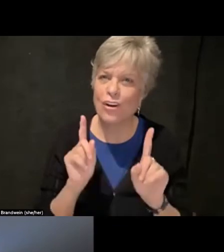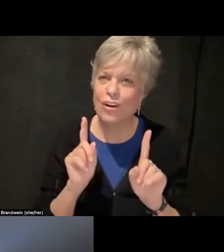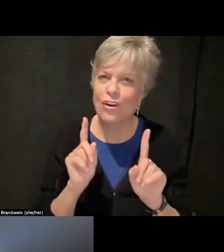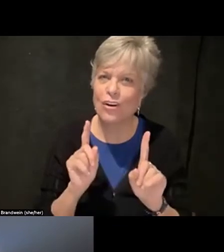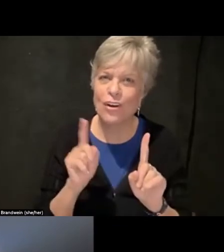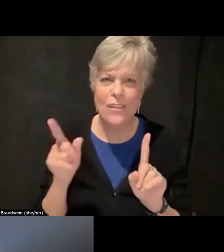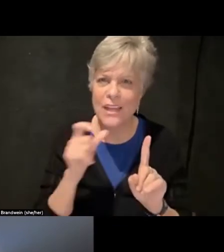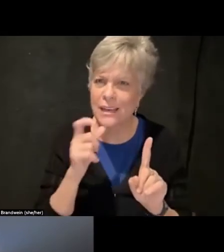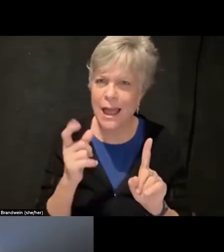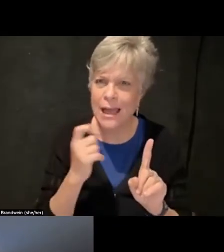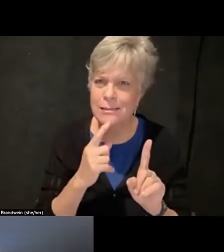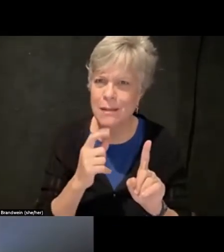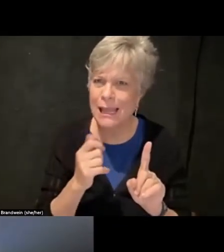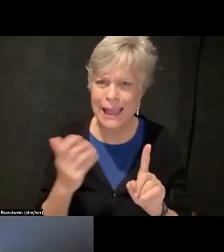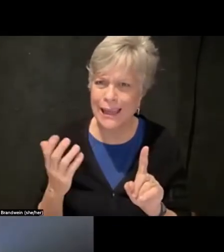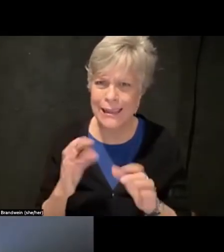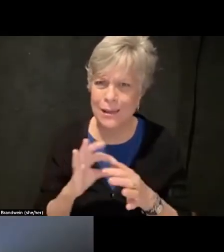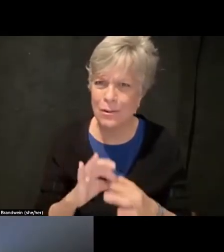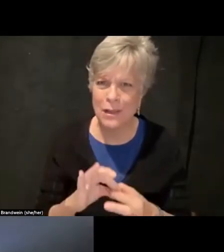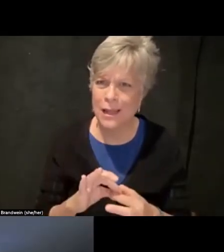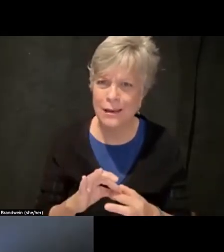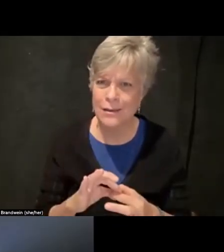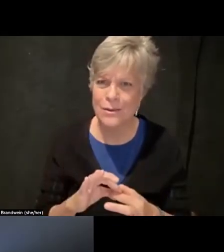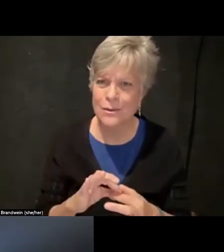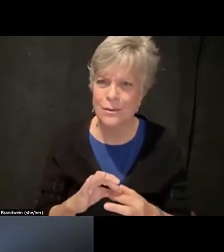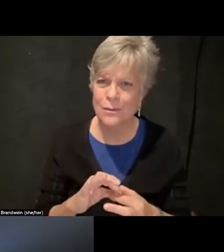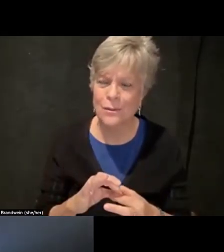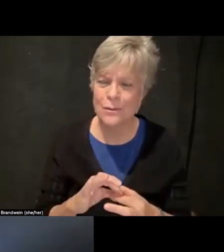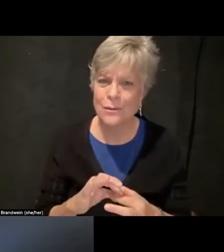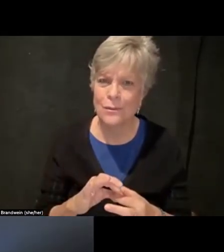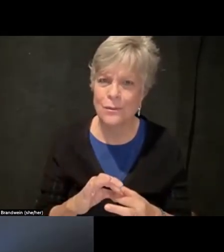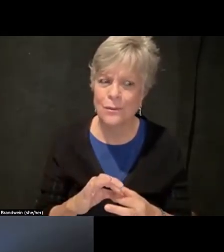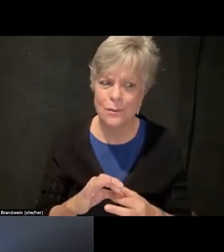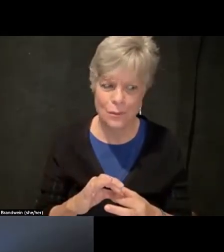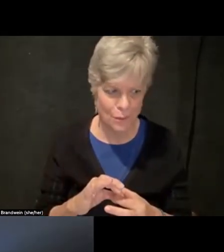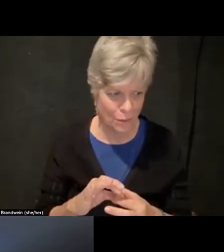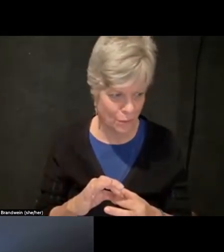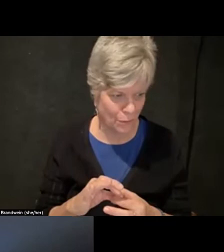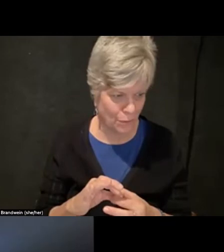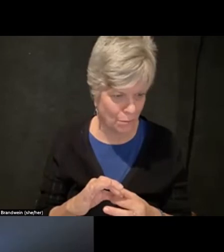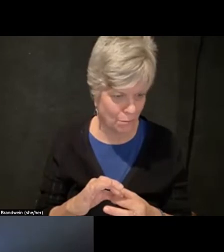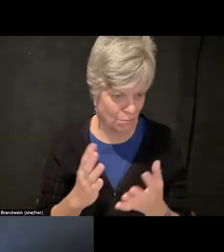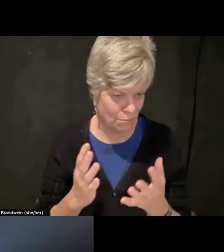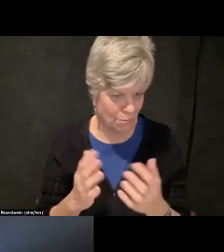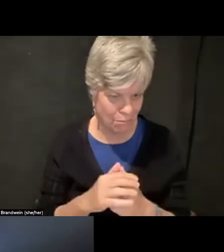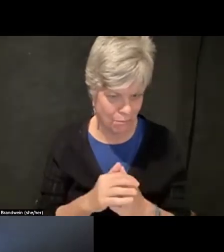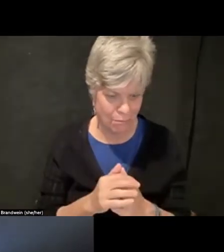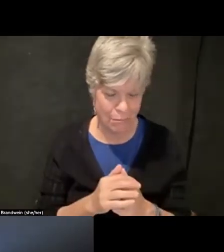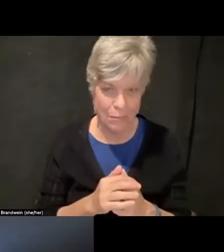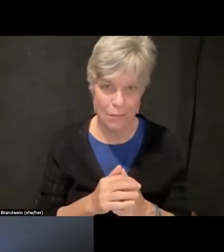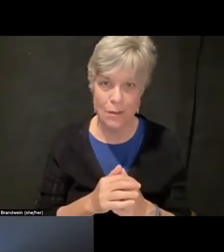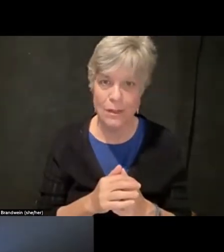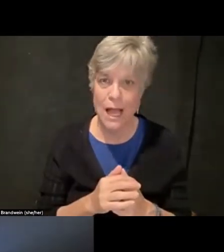anything around the intersections of my disability